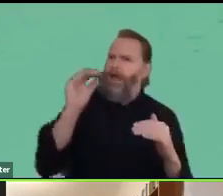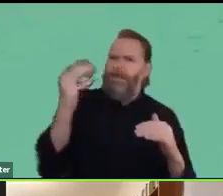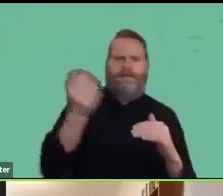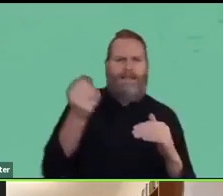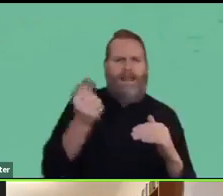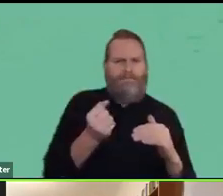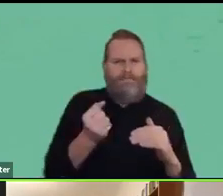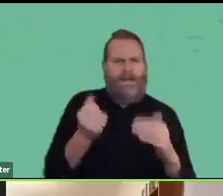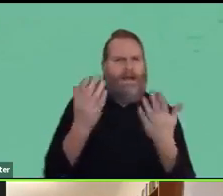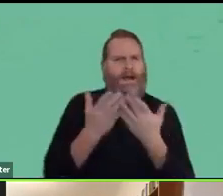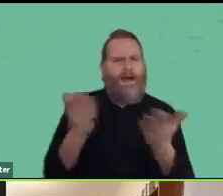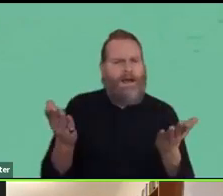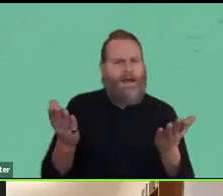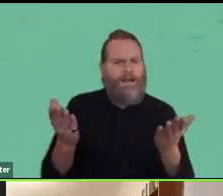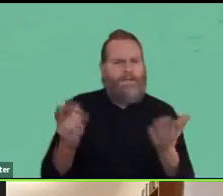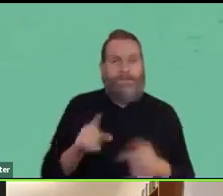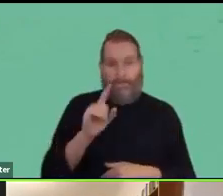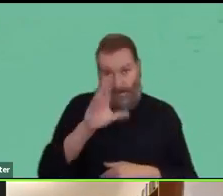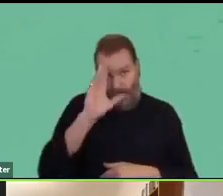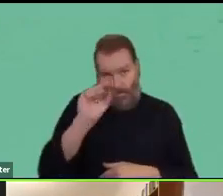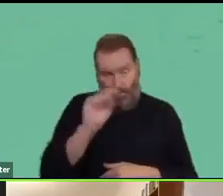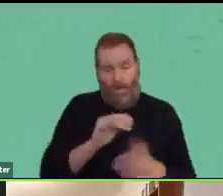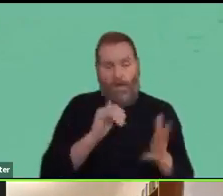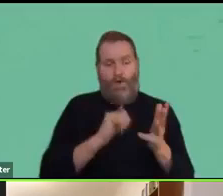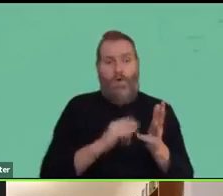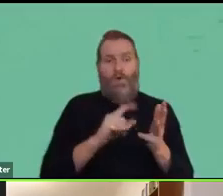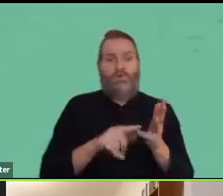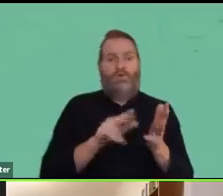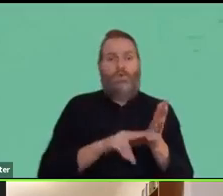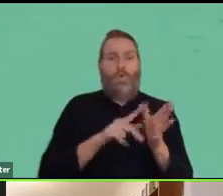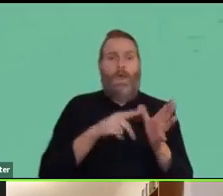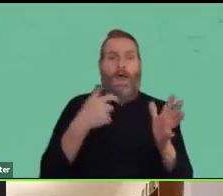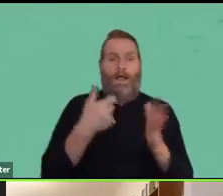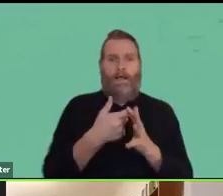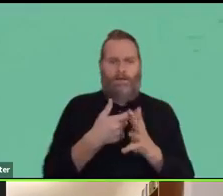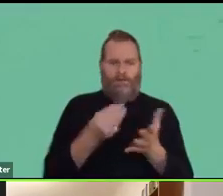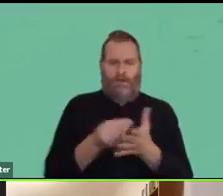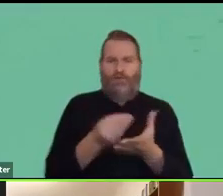Rishi Sunak claimed when he made this announcement that public sector workers last year had a pay